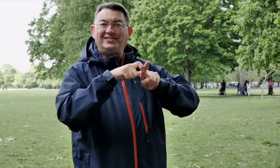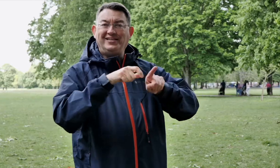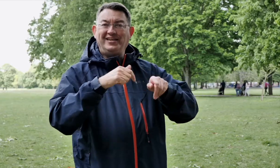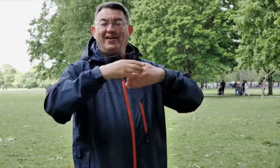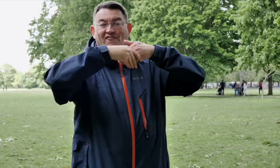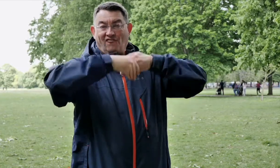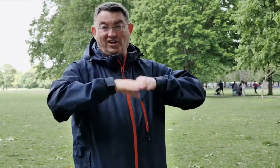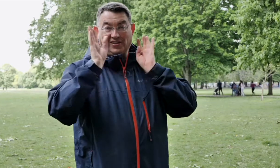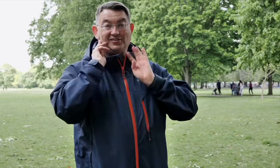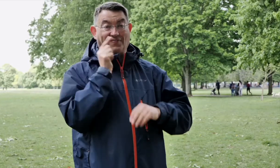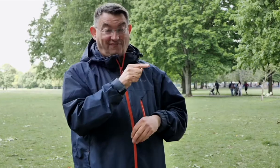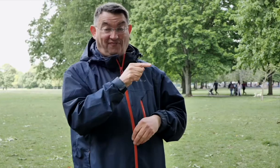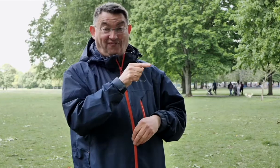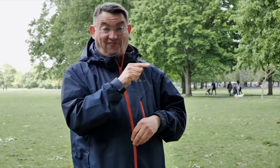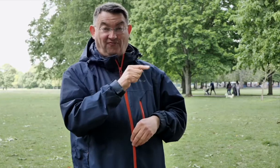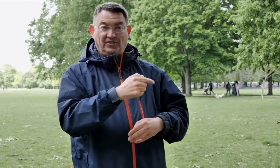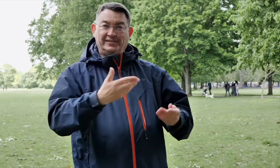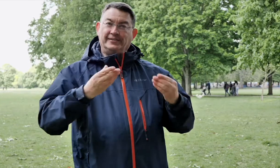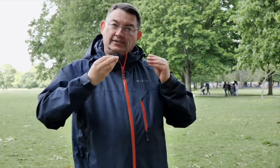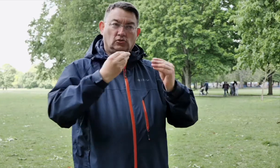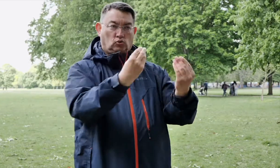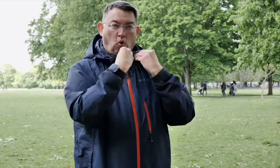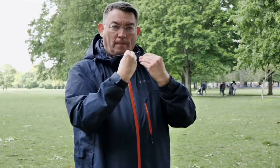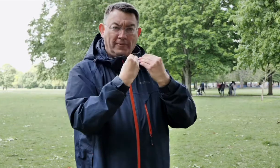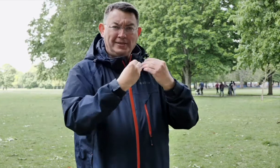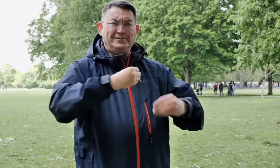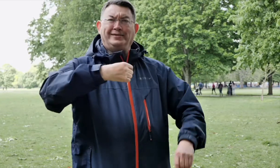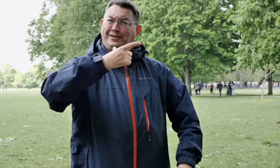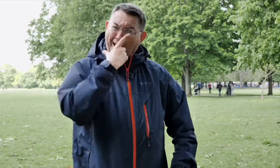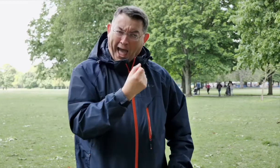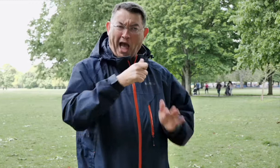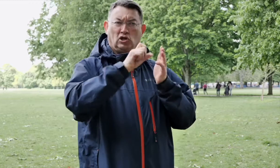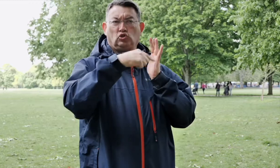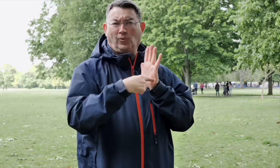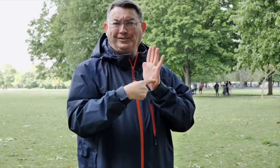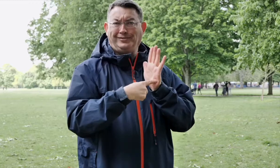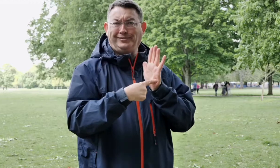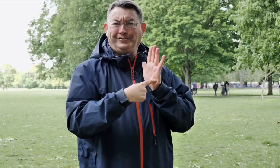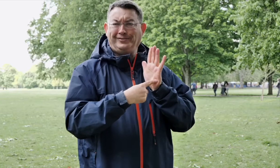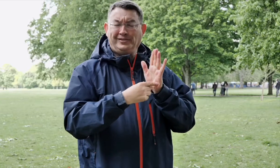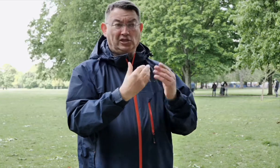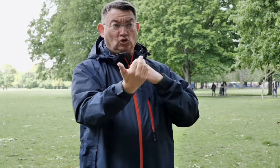Friends for the Young Deaf. They taught me I can do it.